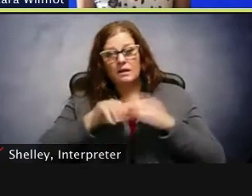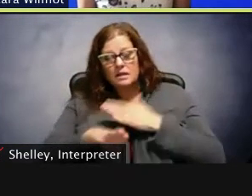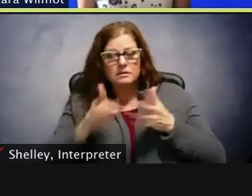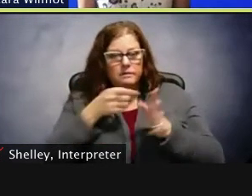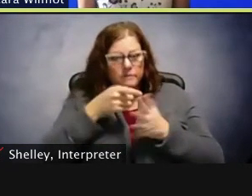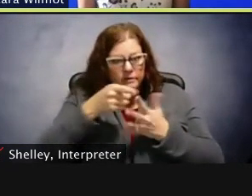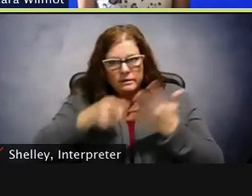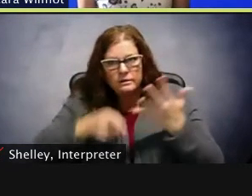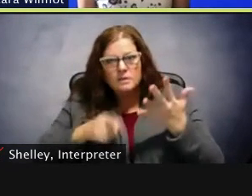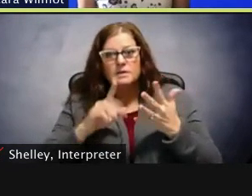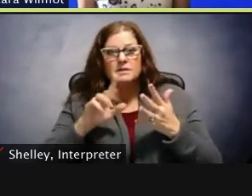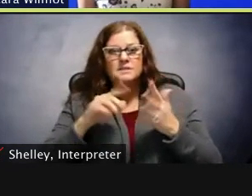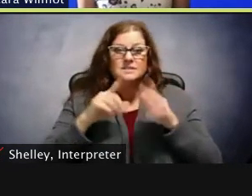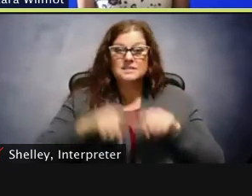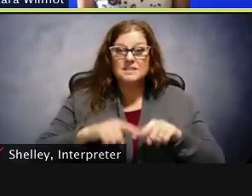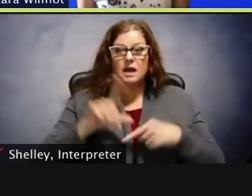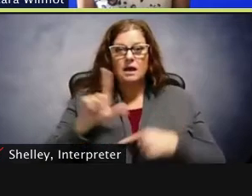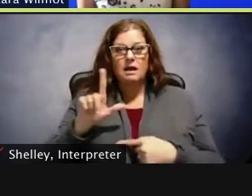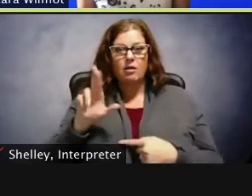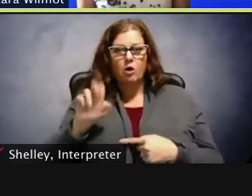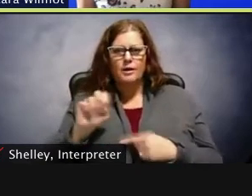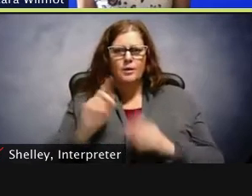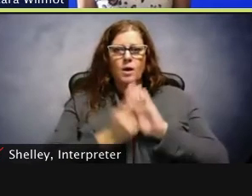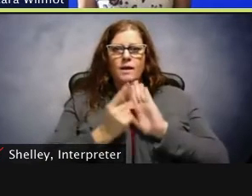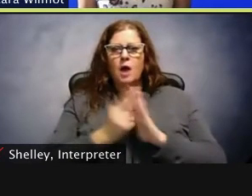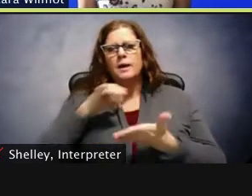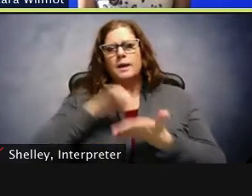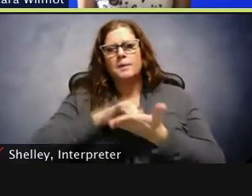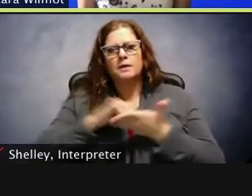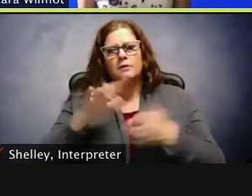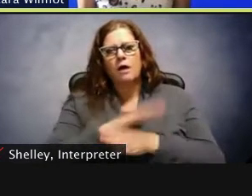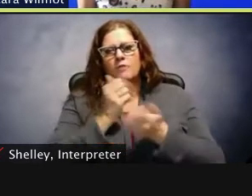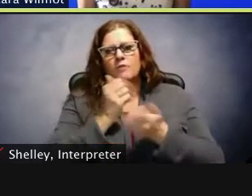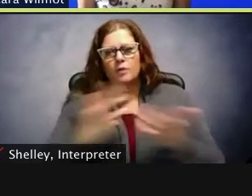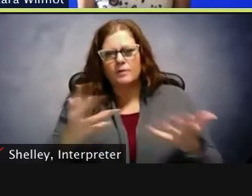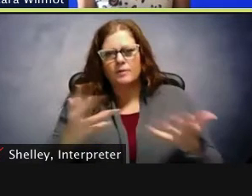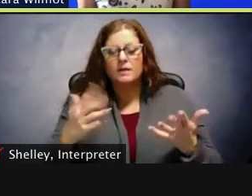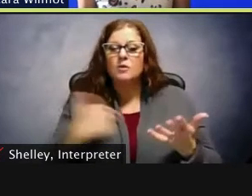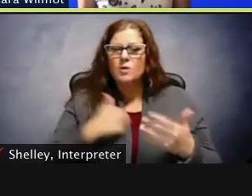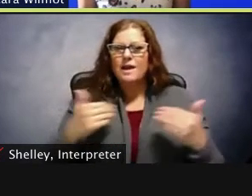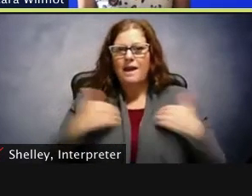LRE during one hour. We do have a frequently asked question that addresses this if you